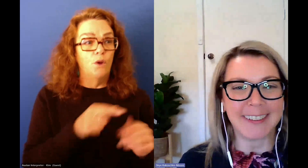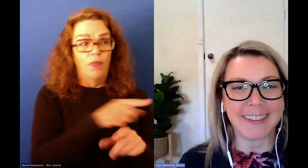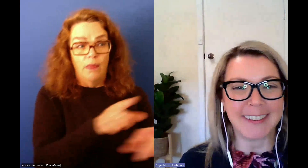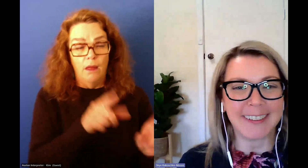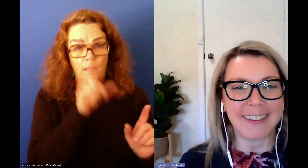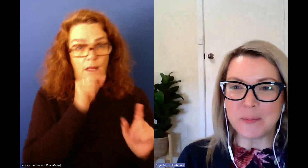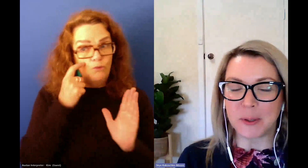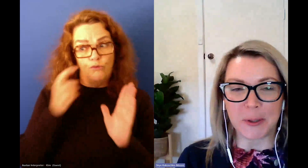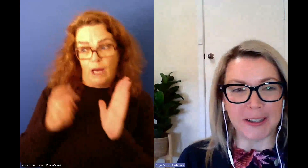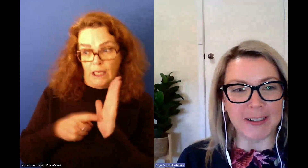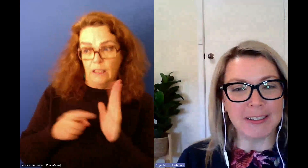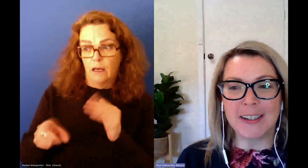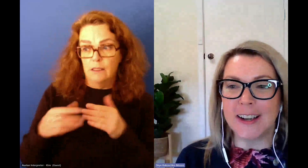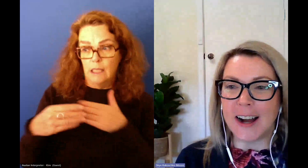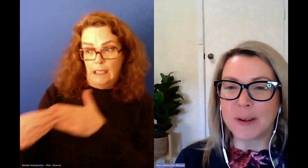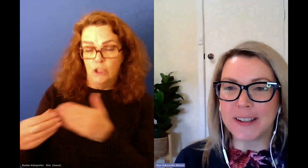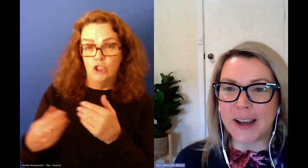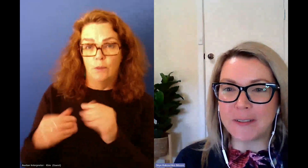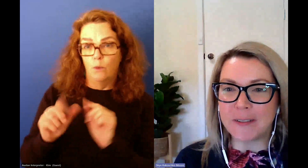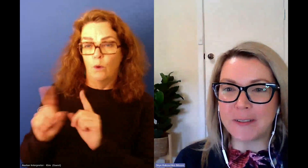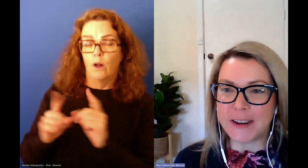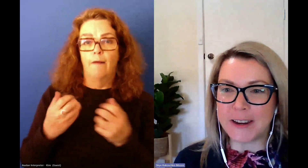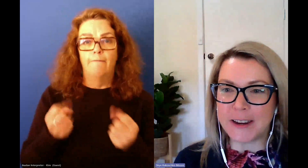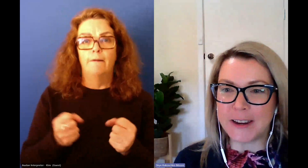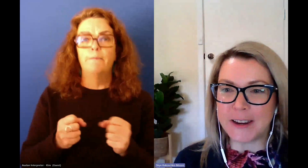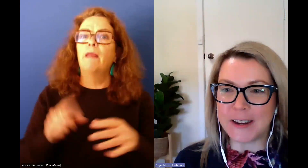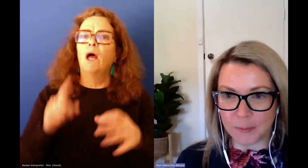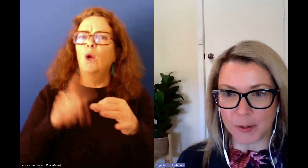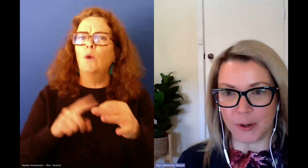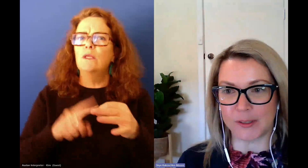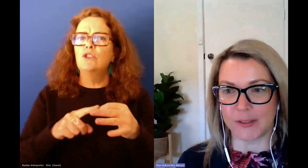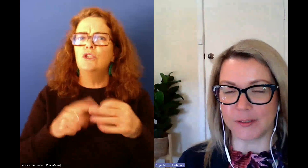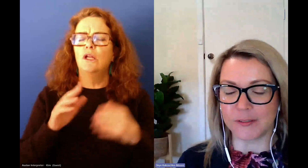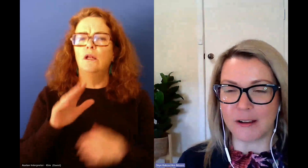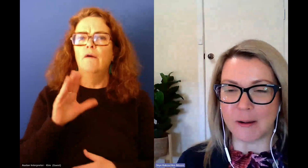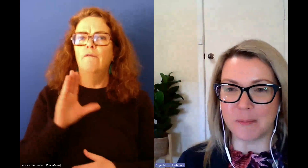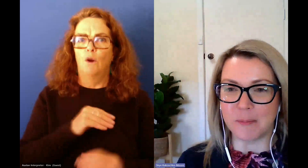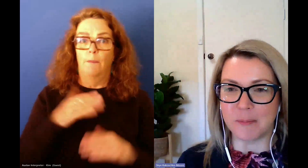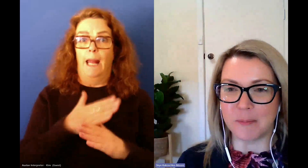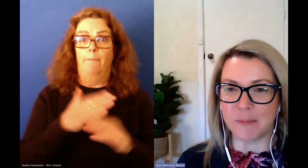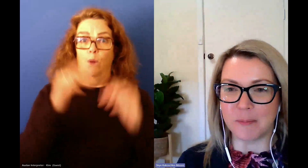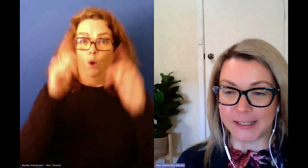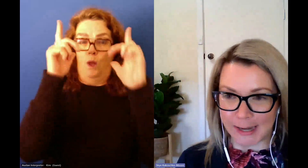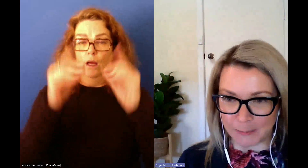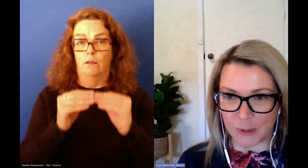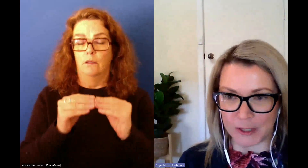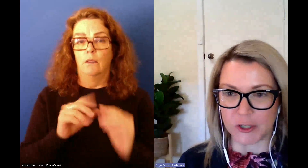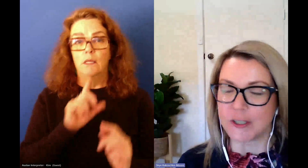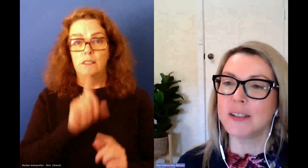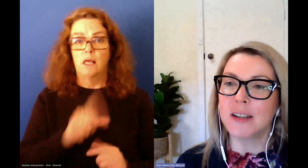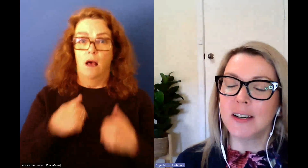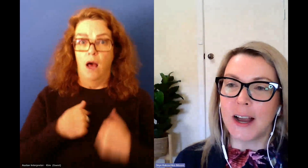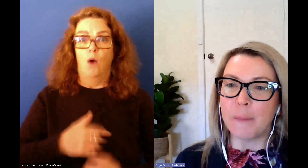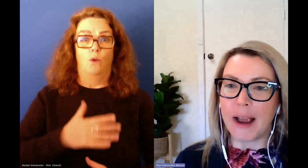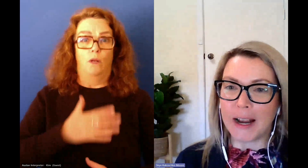We've heard from an employer I would love to hear from a young person about the same question.